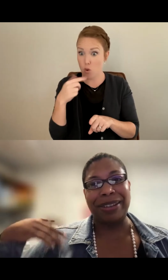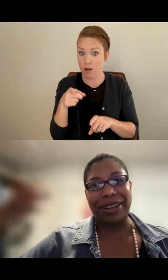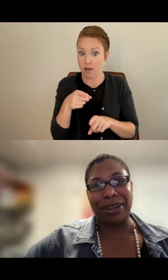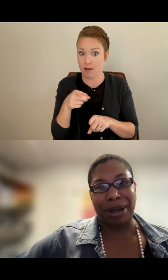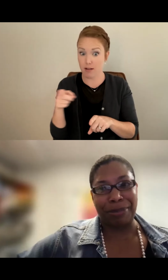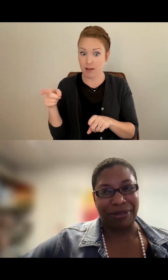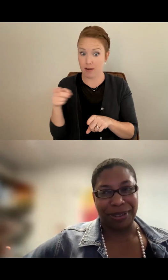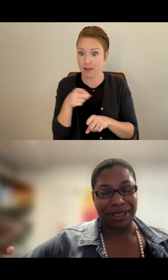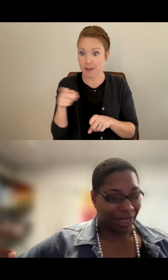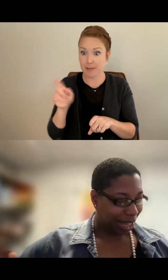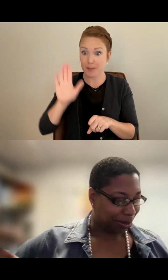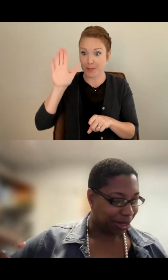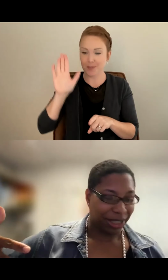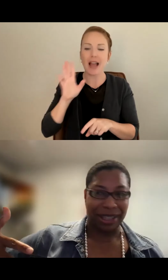I'll tell you about my first encounter.